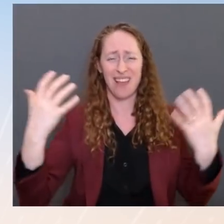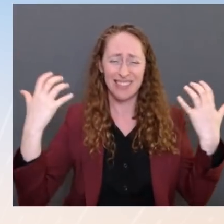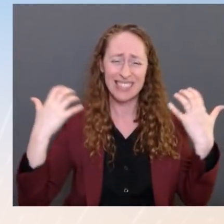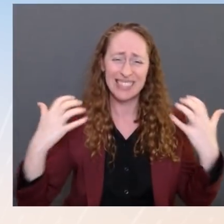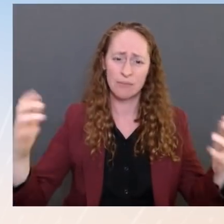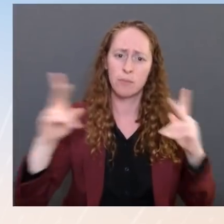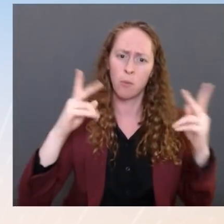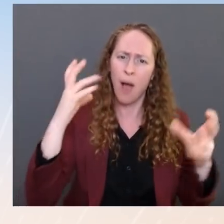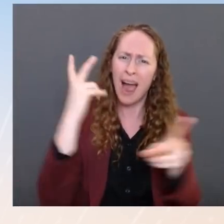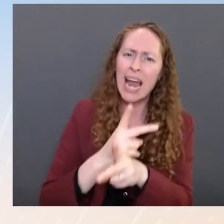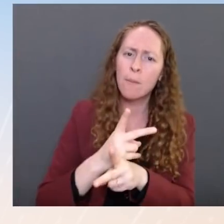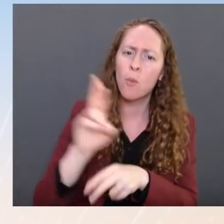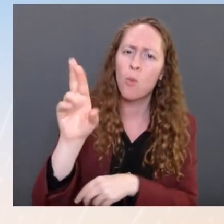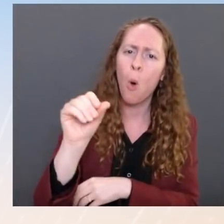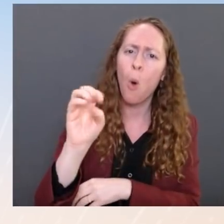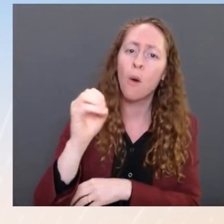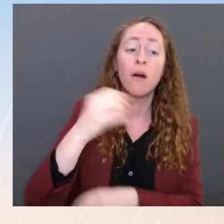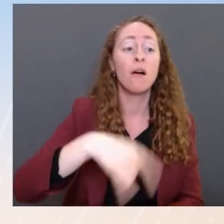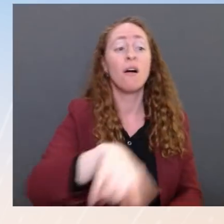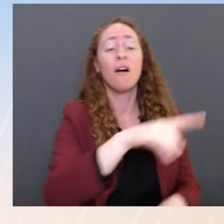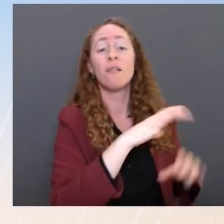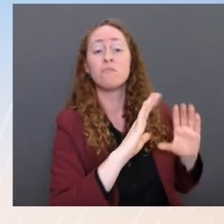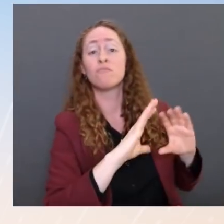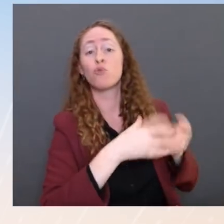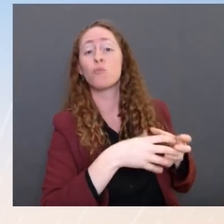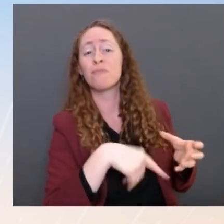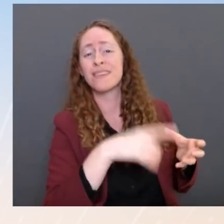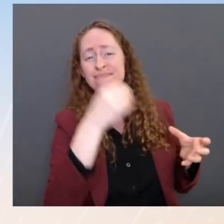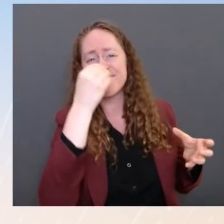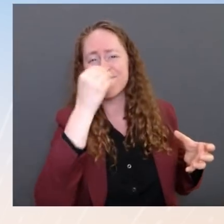we can do together. The Bipartisan Innovation Act is a good example of that.